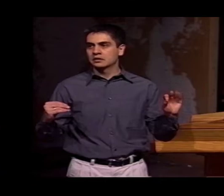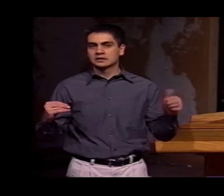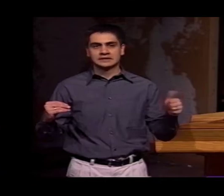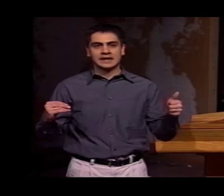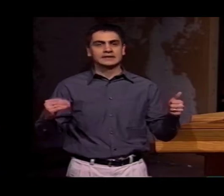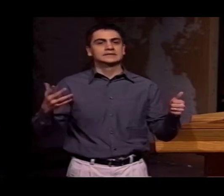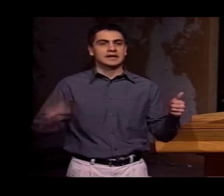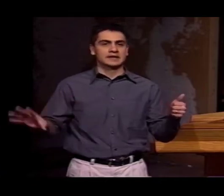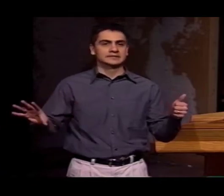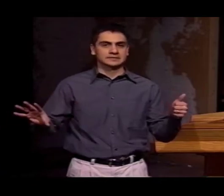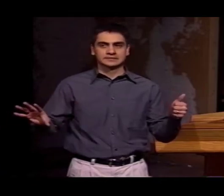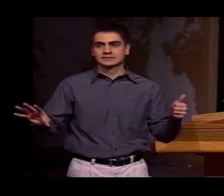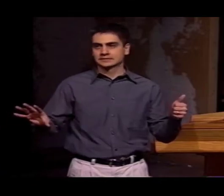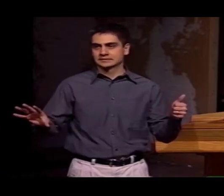10...